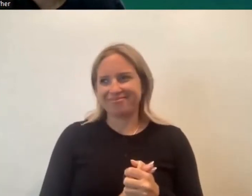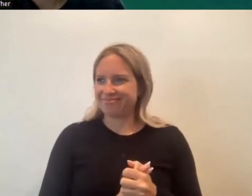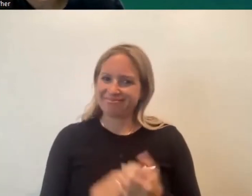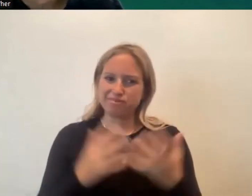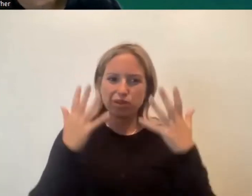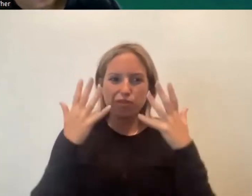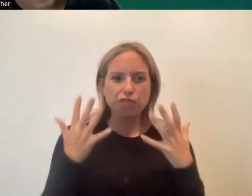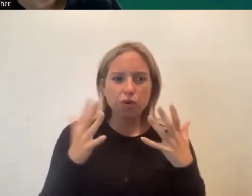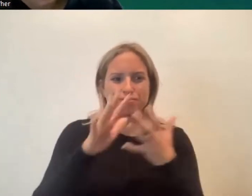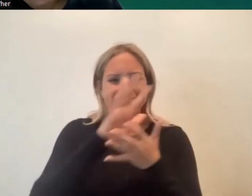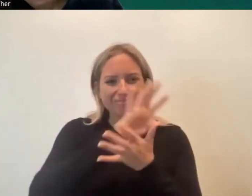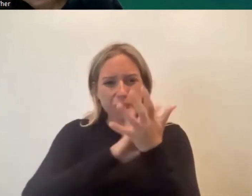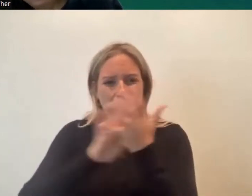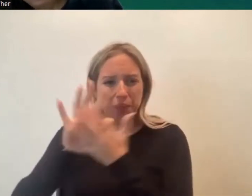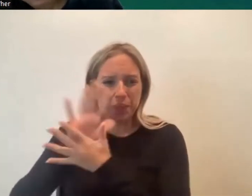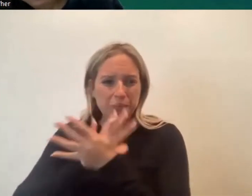And that's a good question.